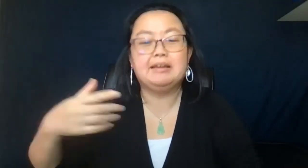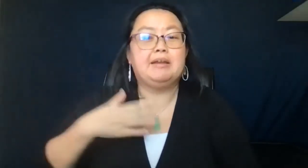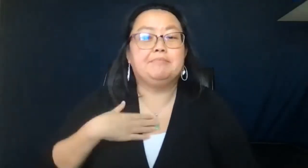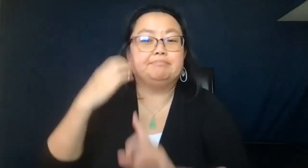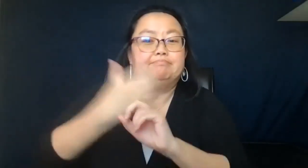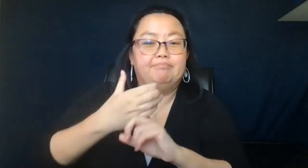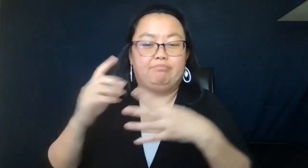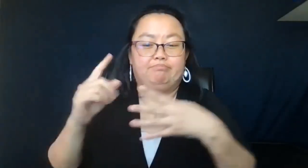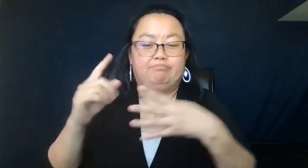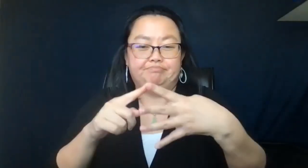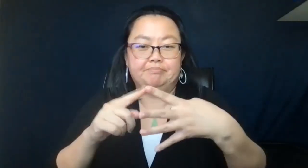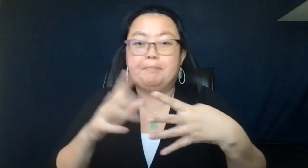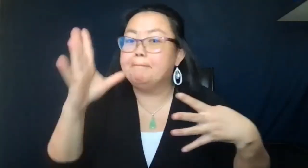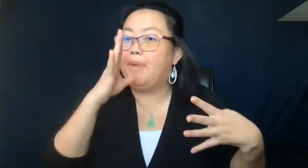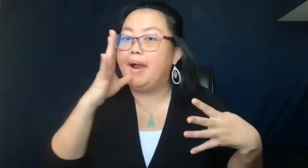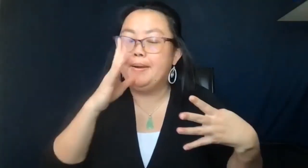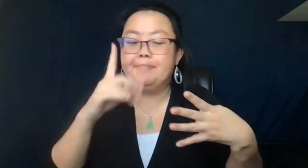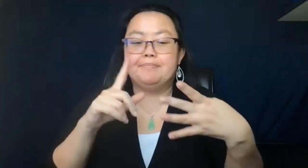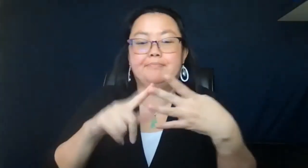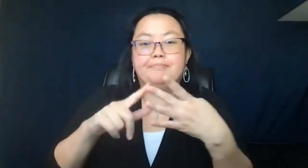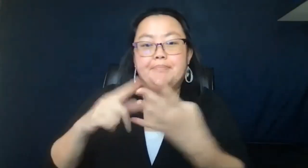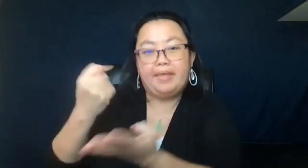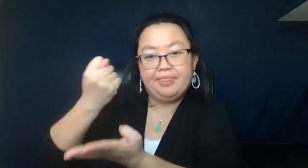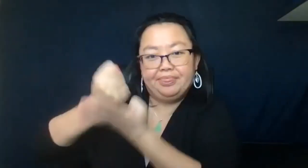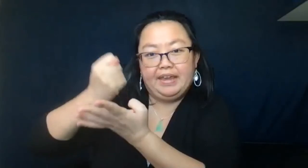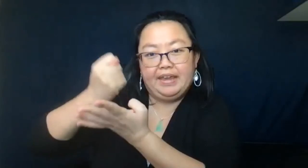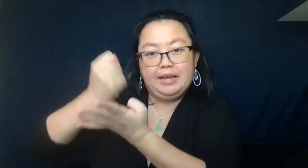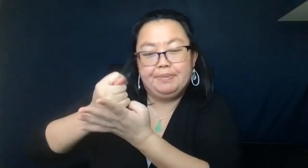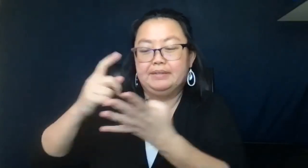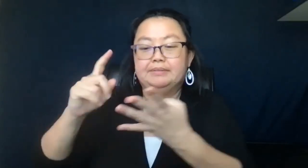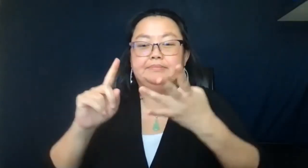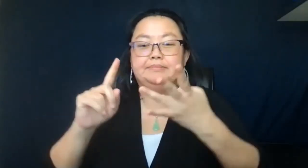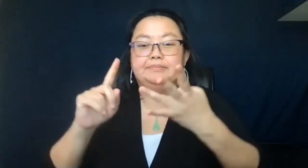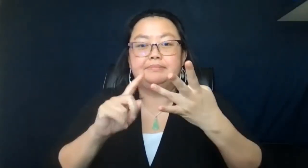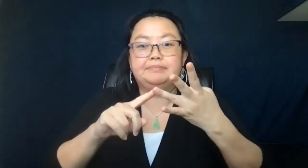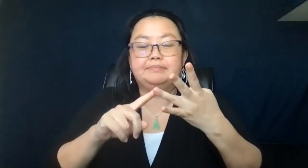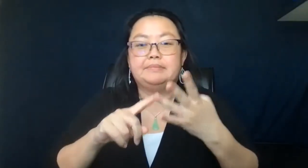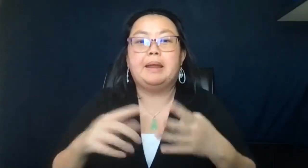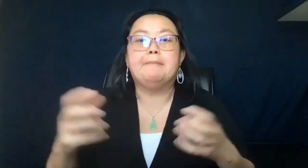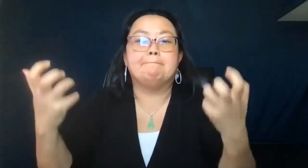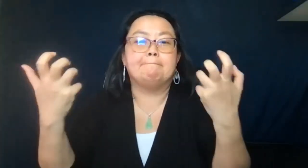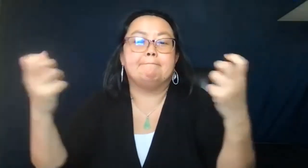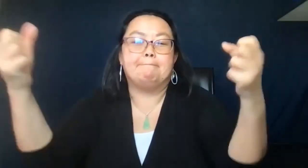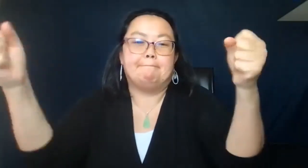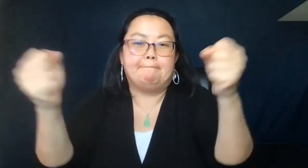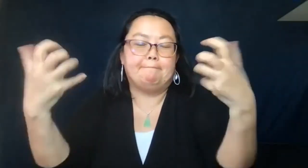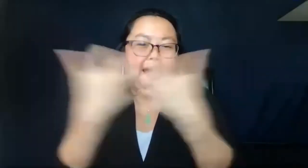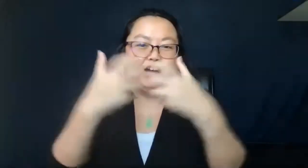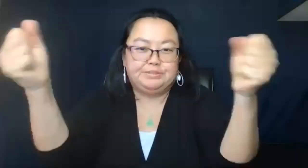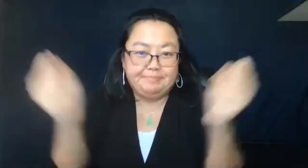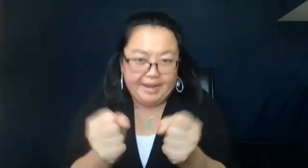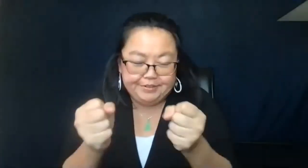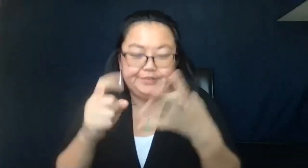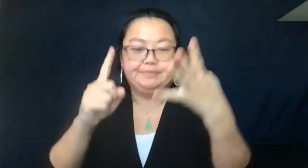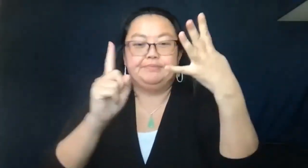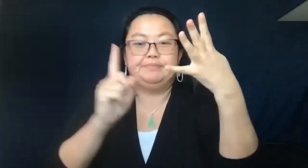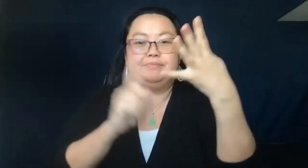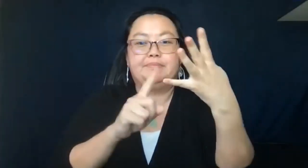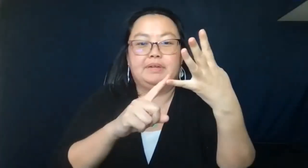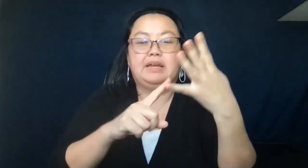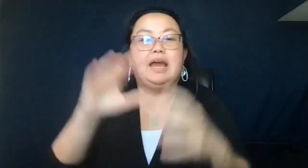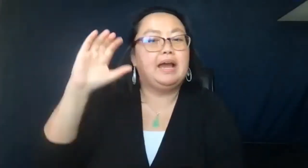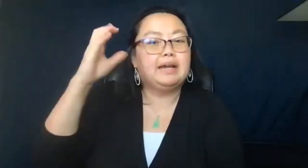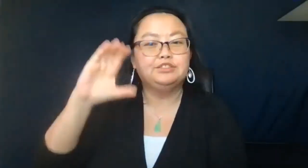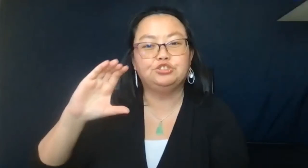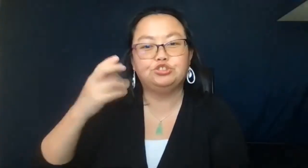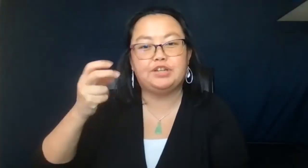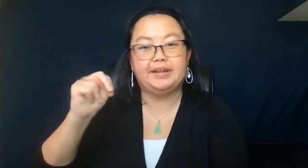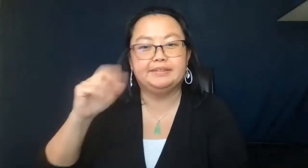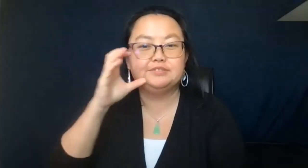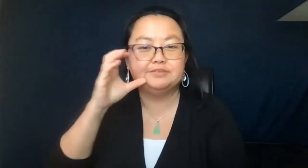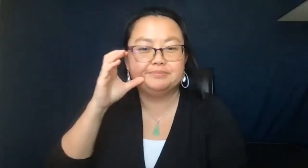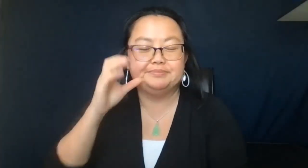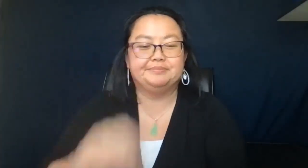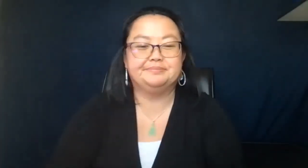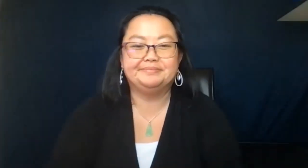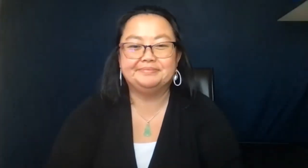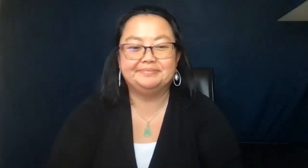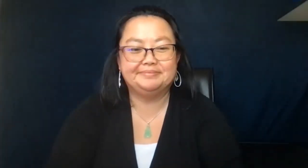I played Mom, Therapist, Matchmaker, and Cousin Chen.